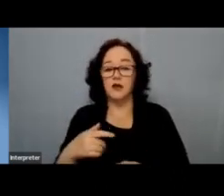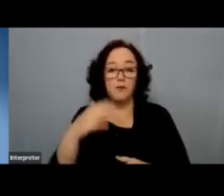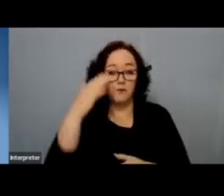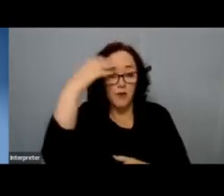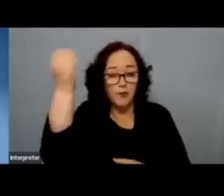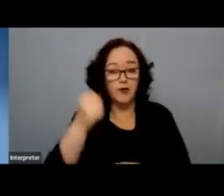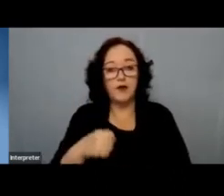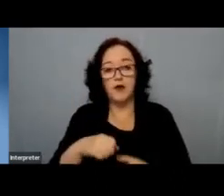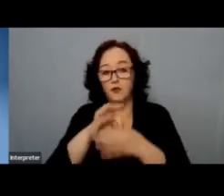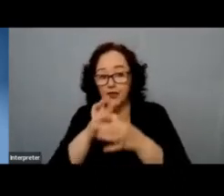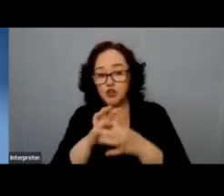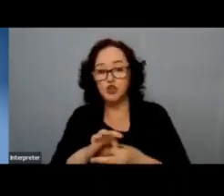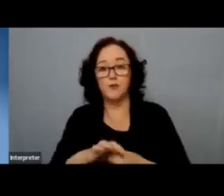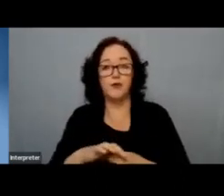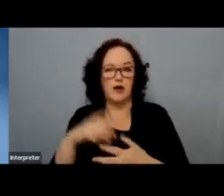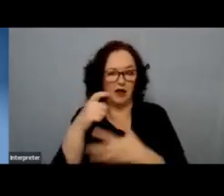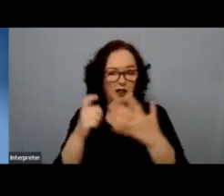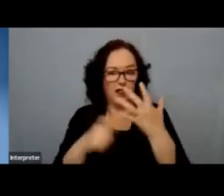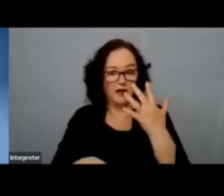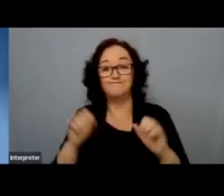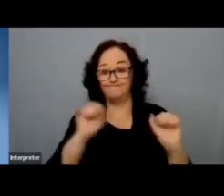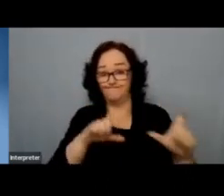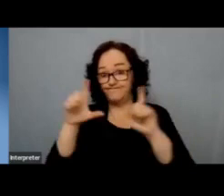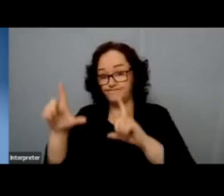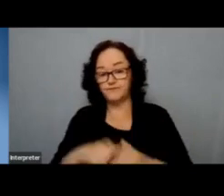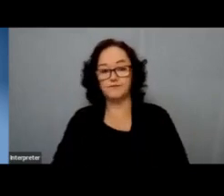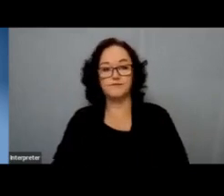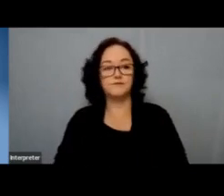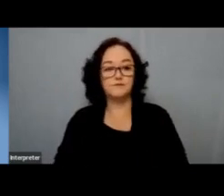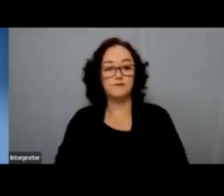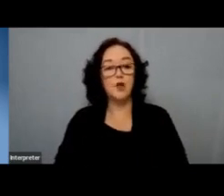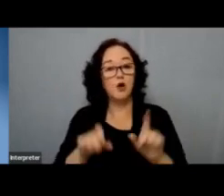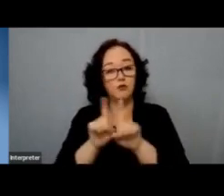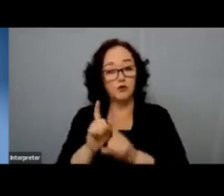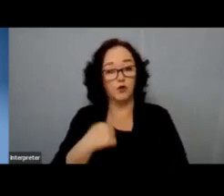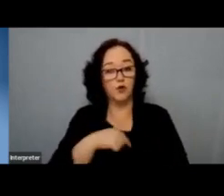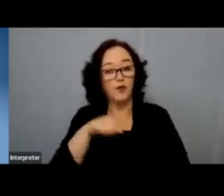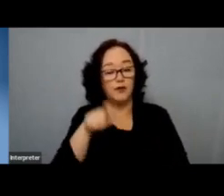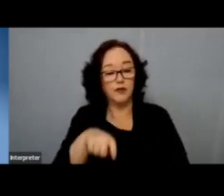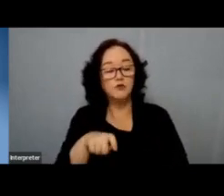And next slide. We also need to follow up if we find that a